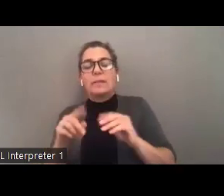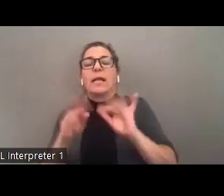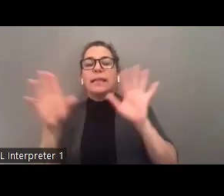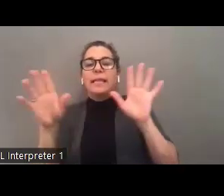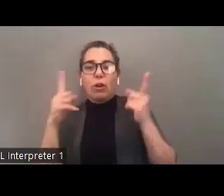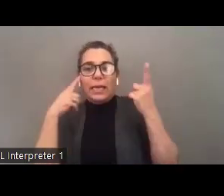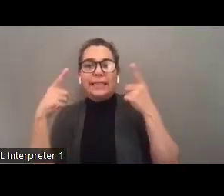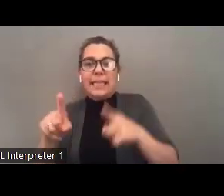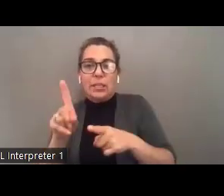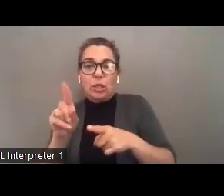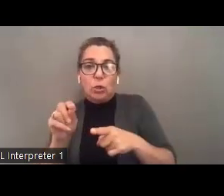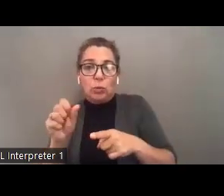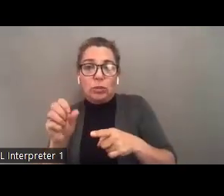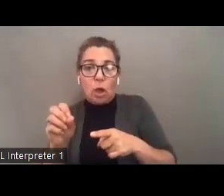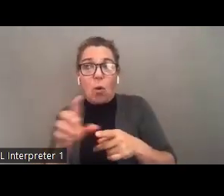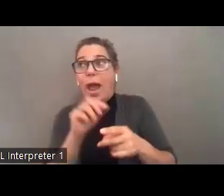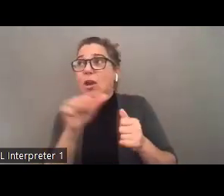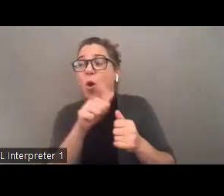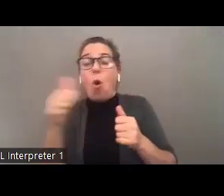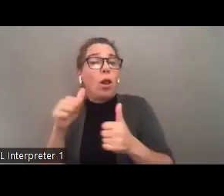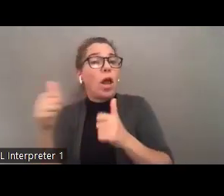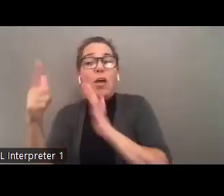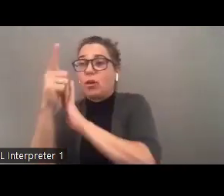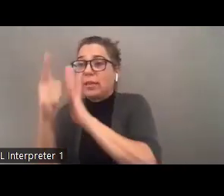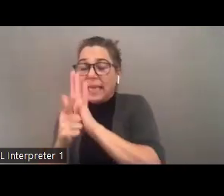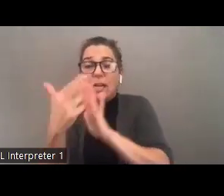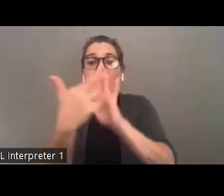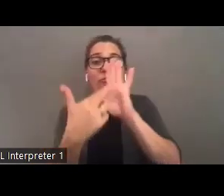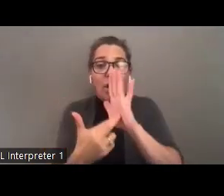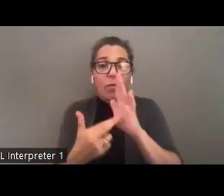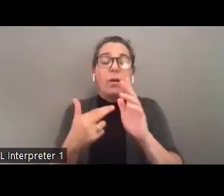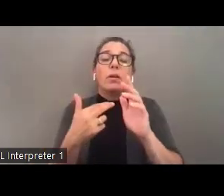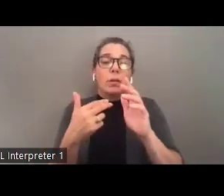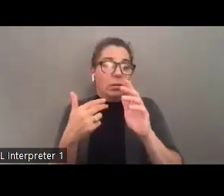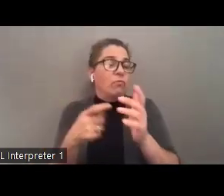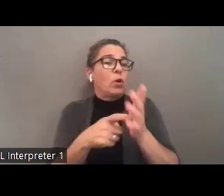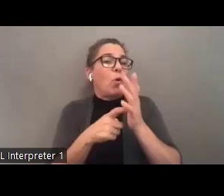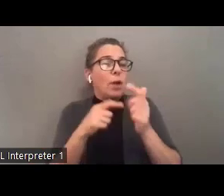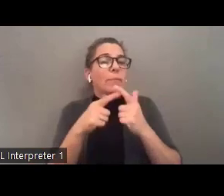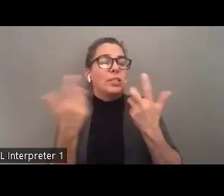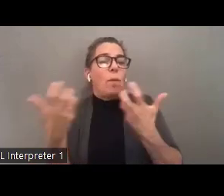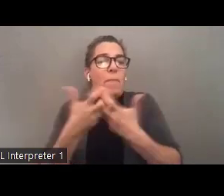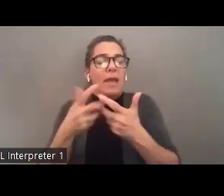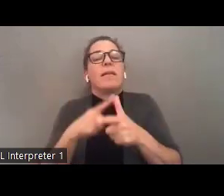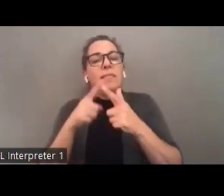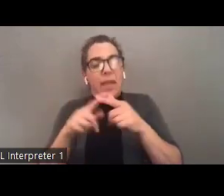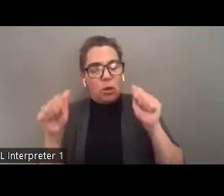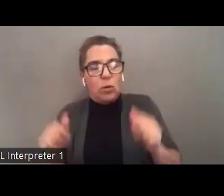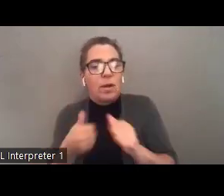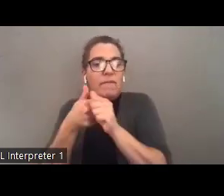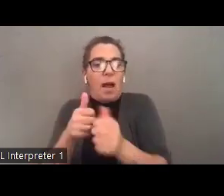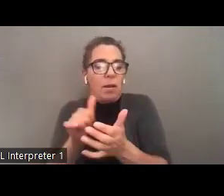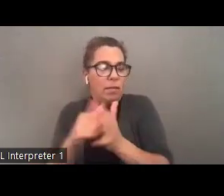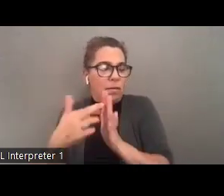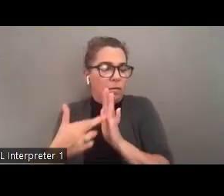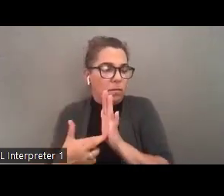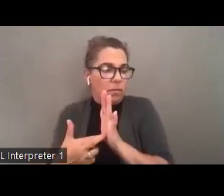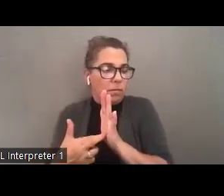and if all other applicable legal and regulatory requirements for sharing such data are met. As another best practice,